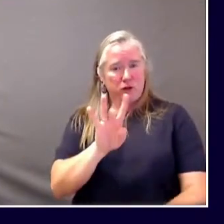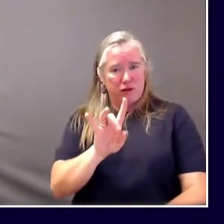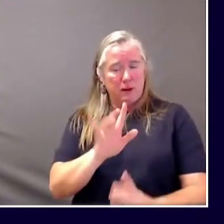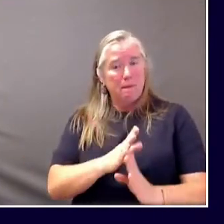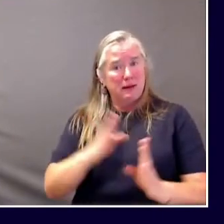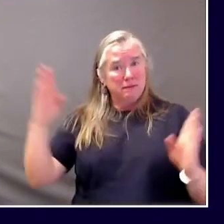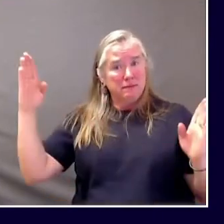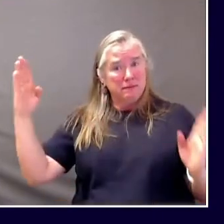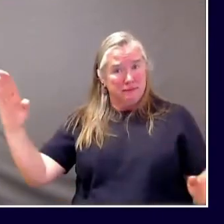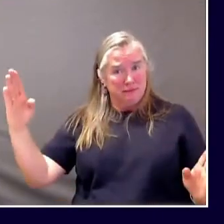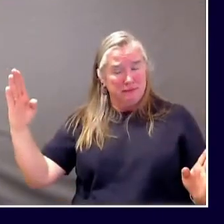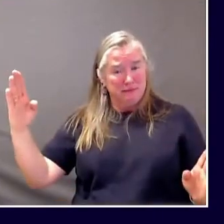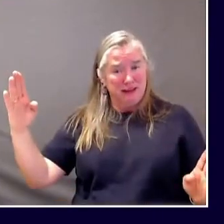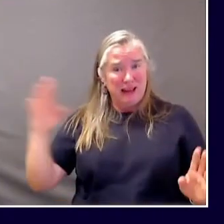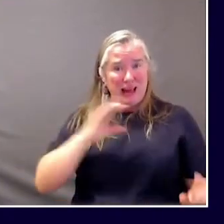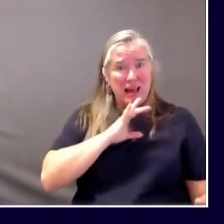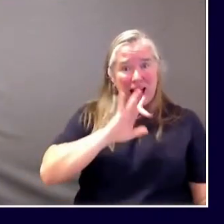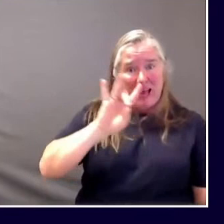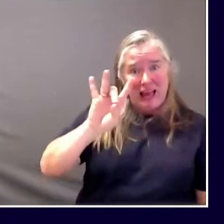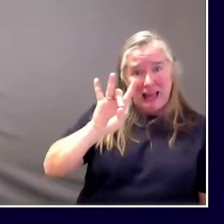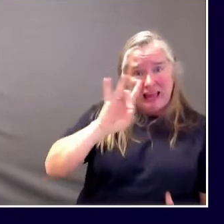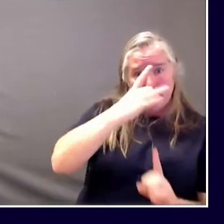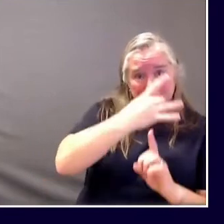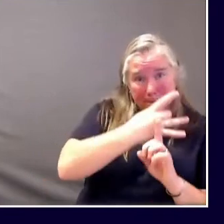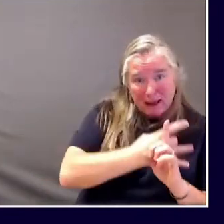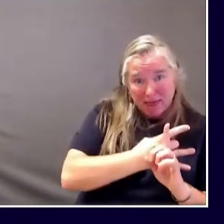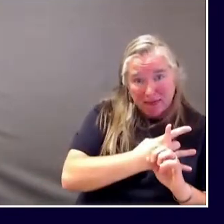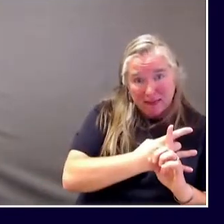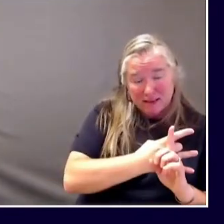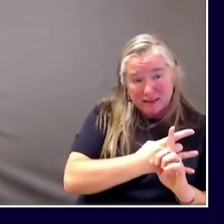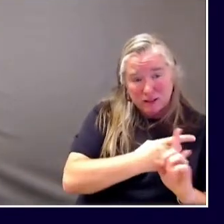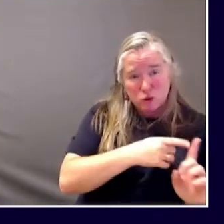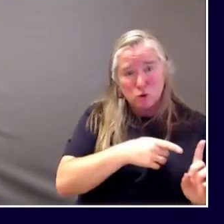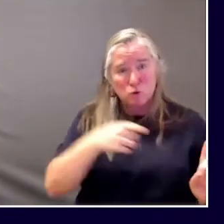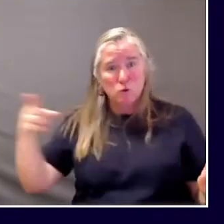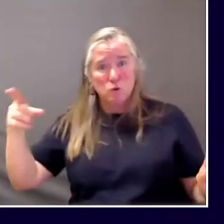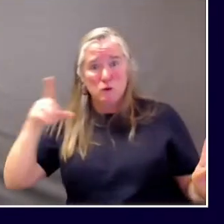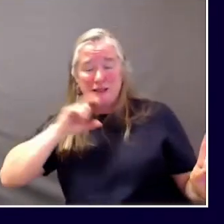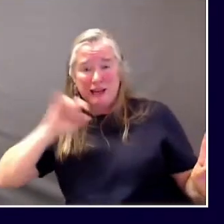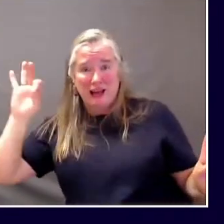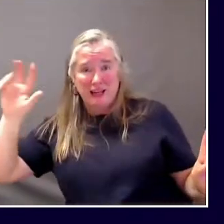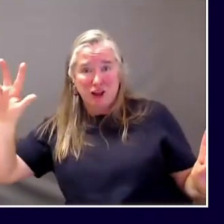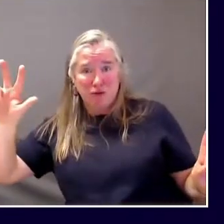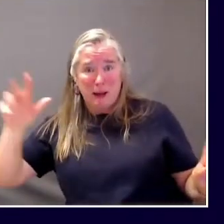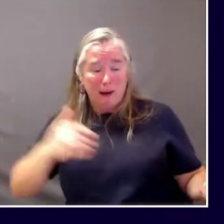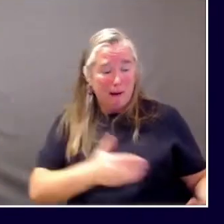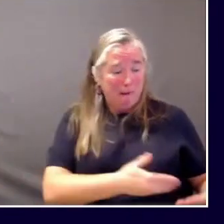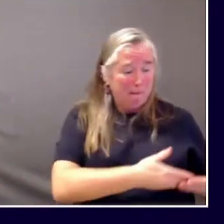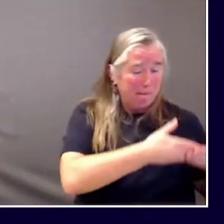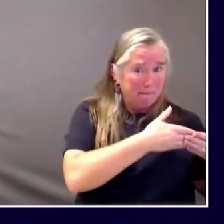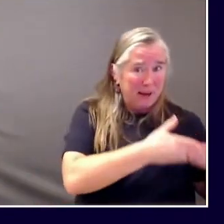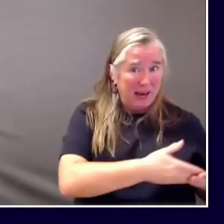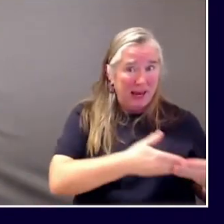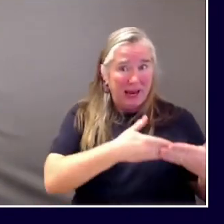the range was eight months